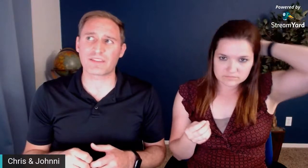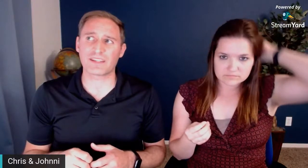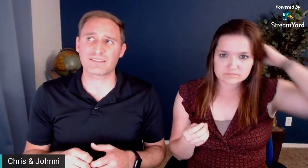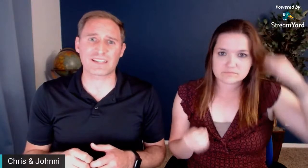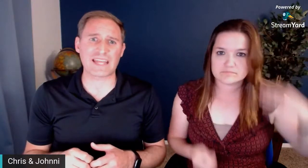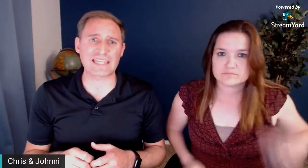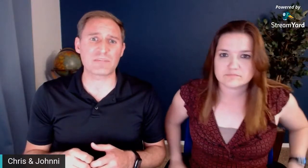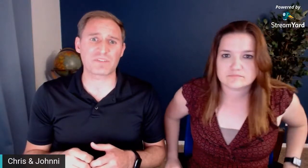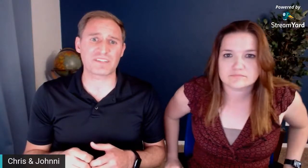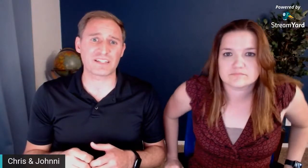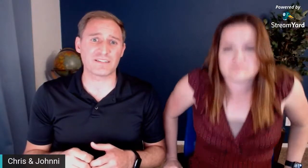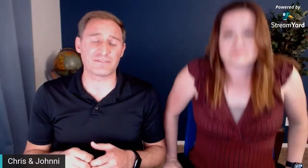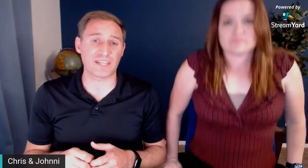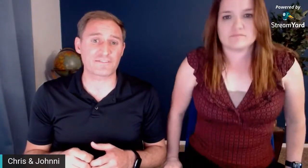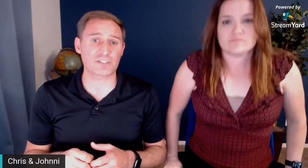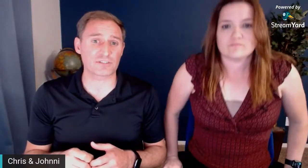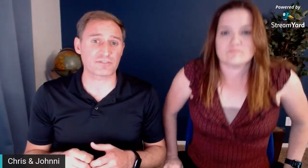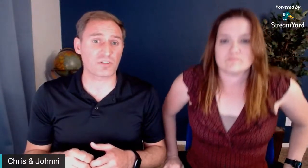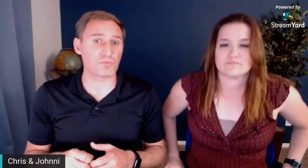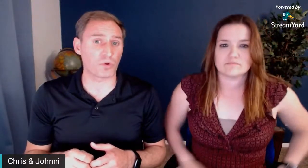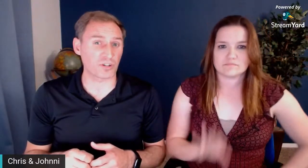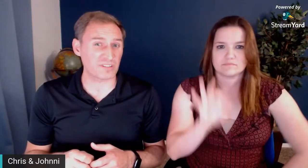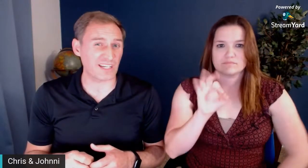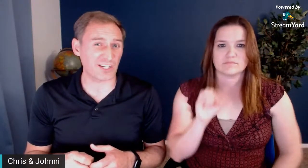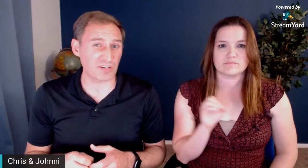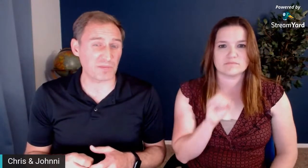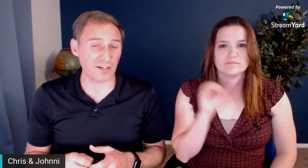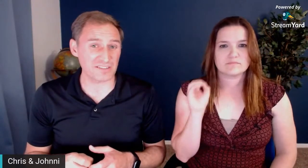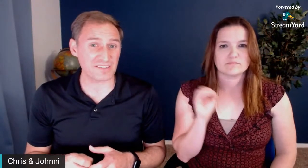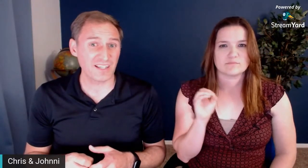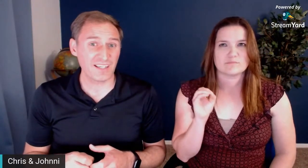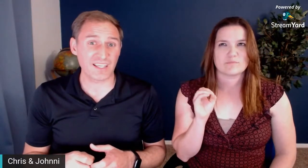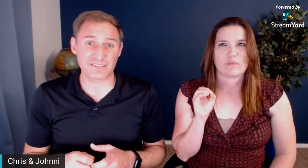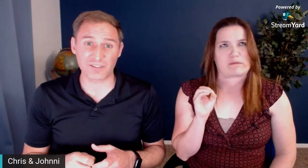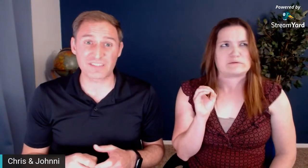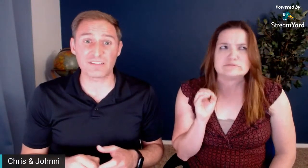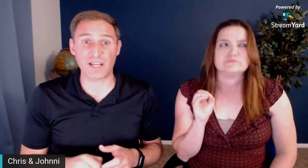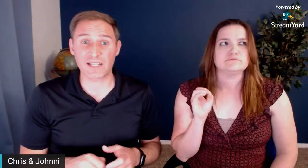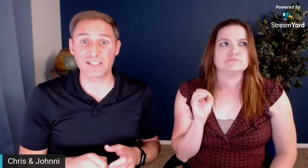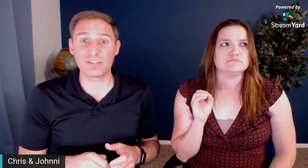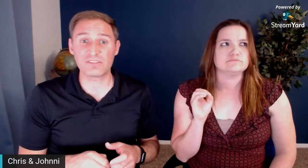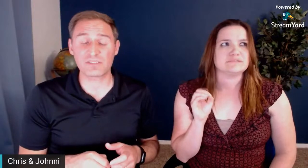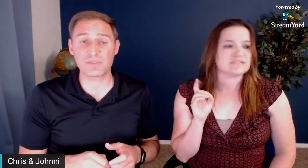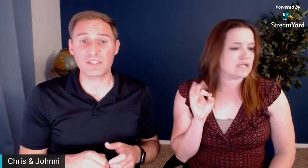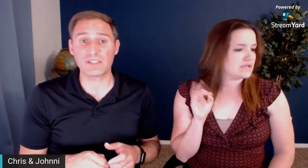i think it's like 90 of deaf children are born to hearing parents and so it's a lot it used to be 80